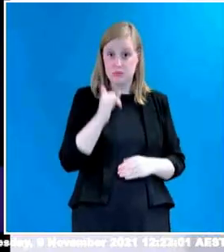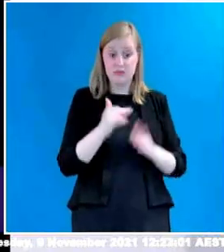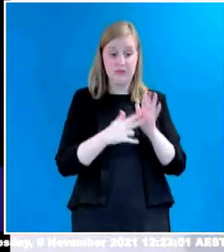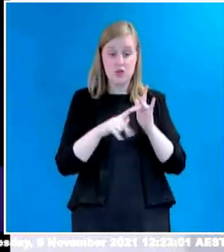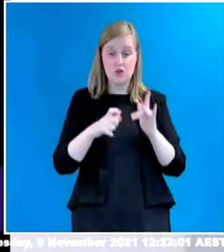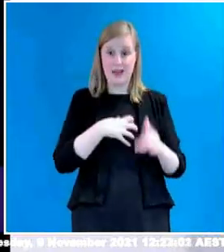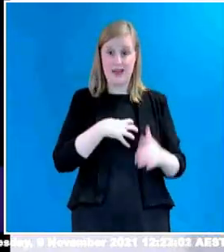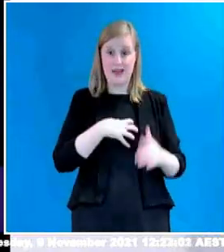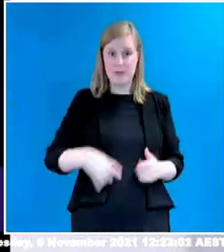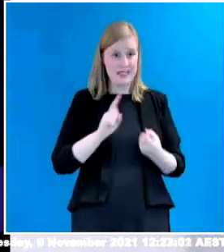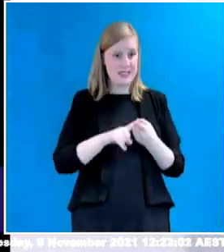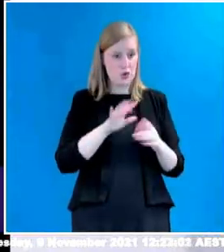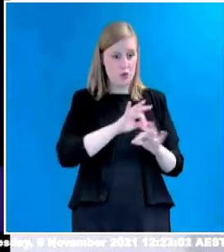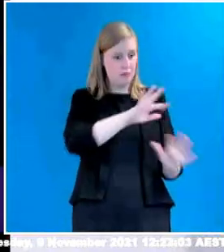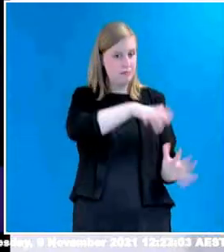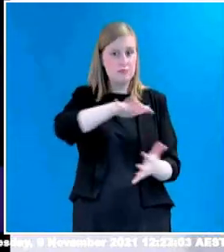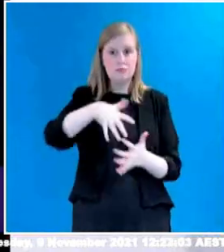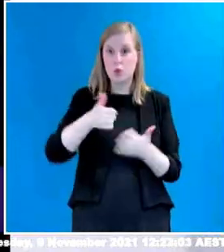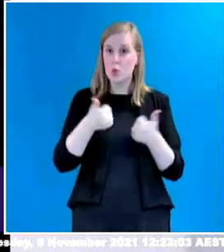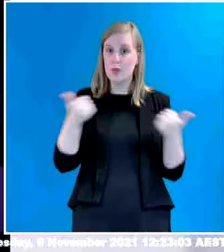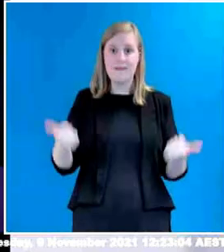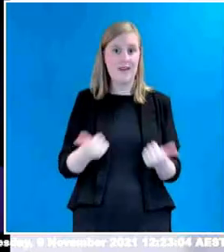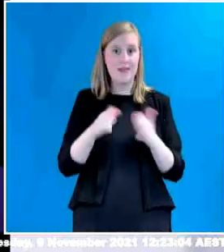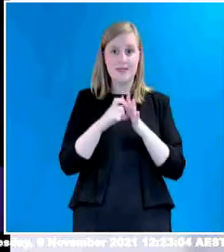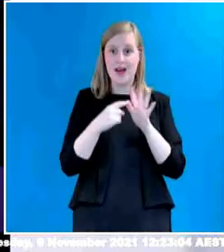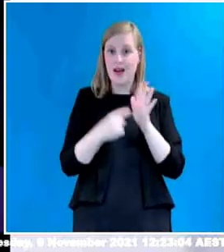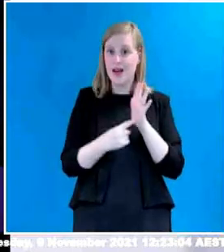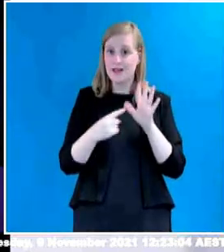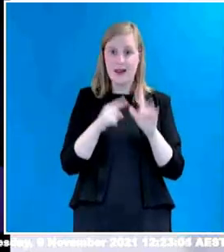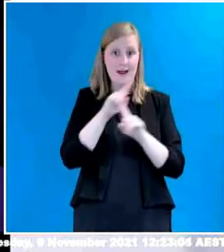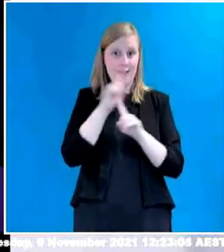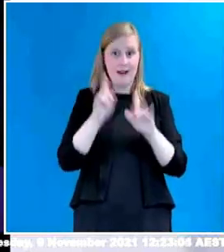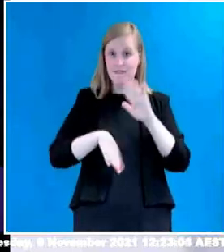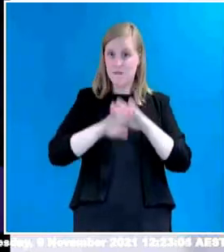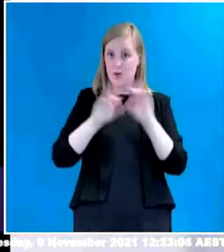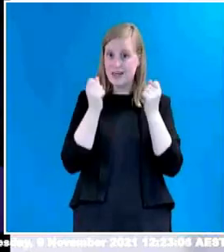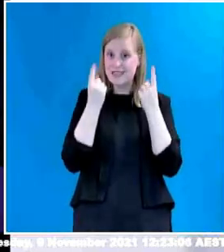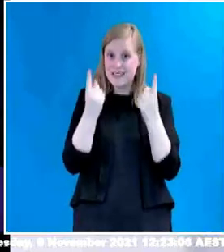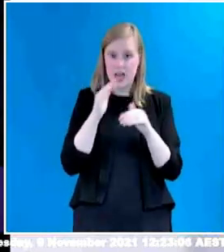understand how many disabled people are actually applying for these positions,